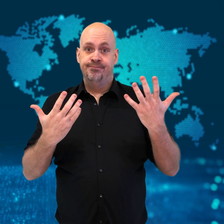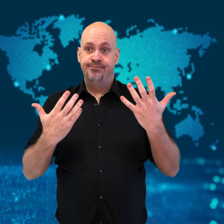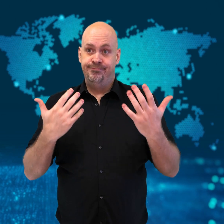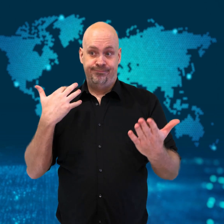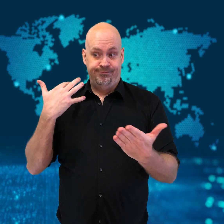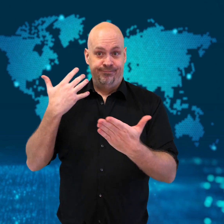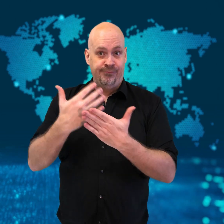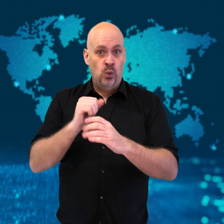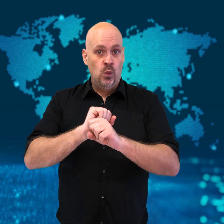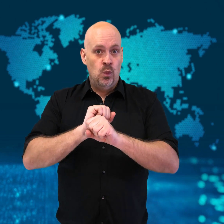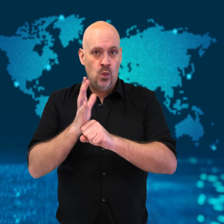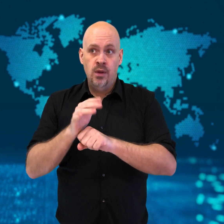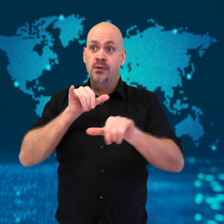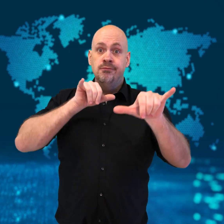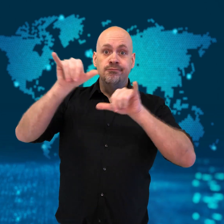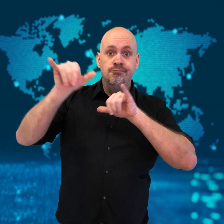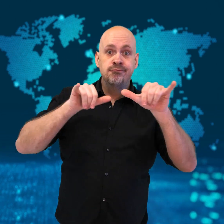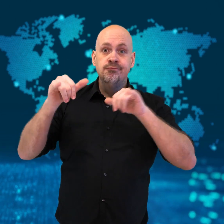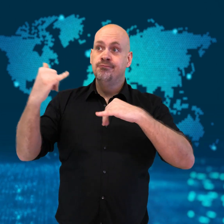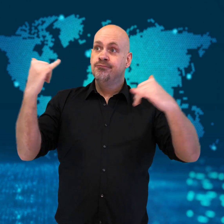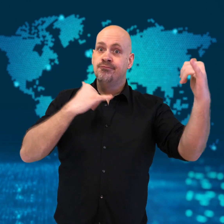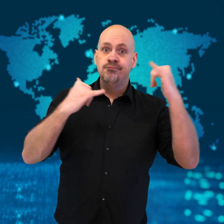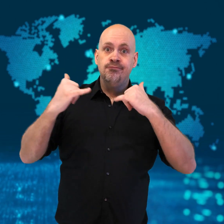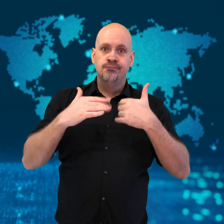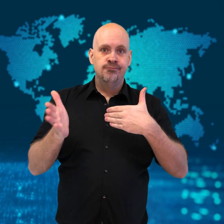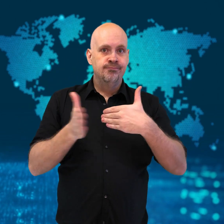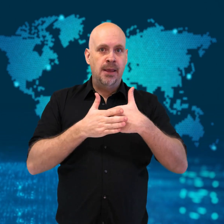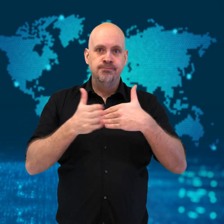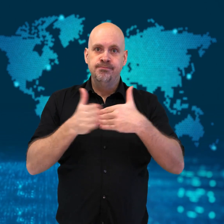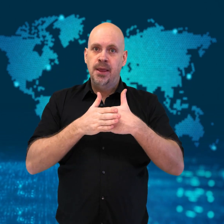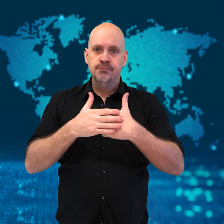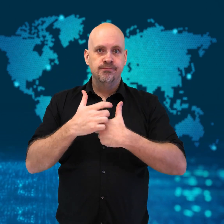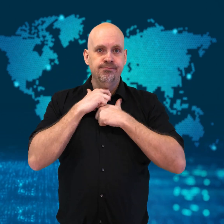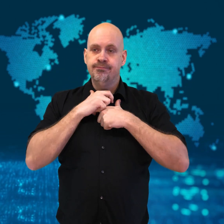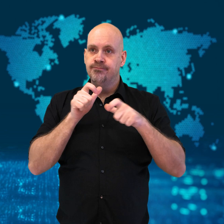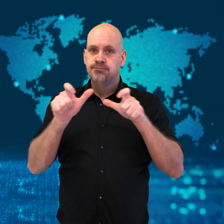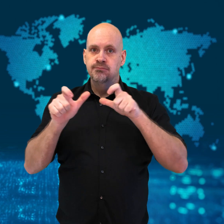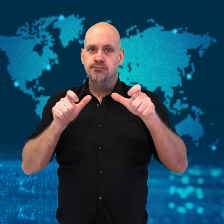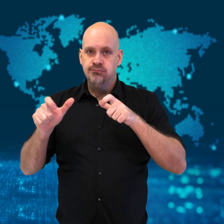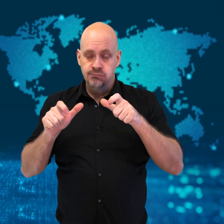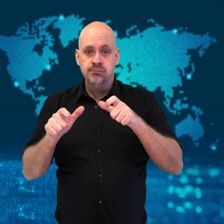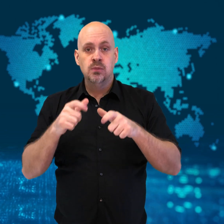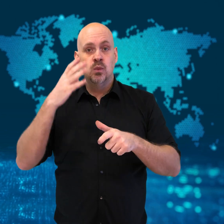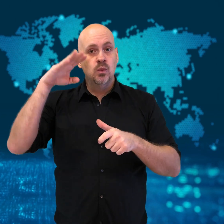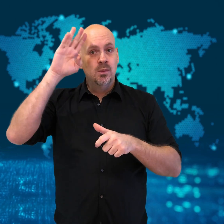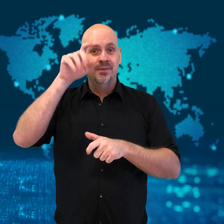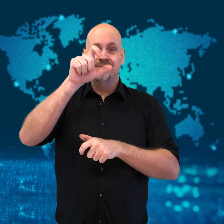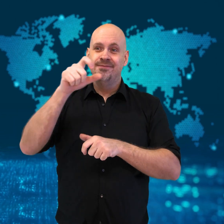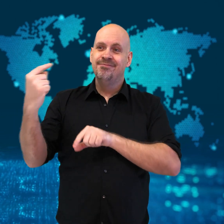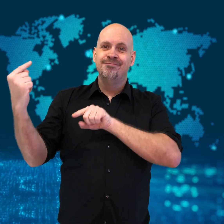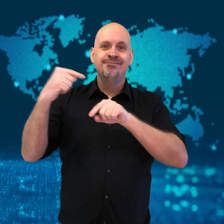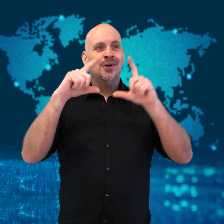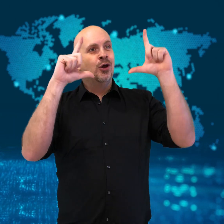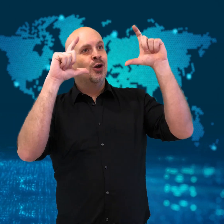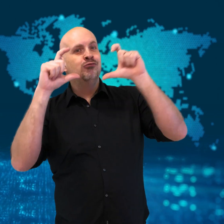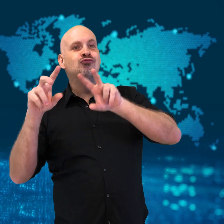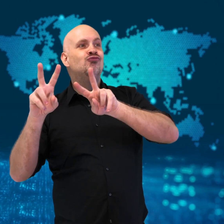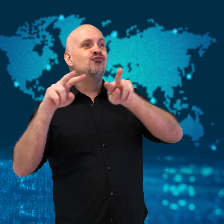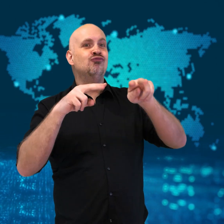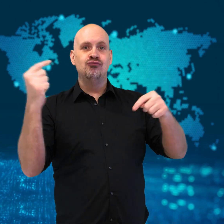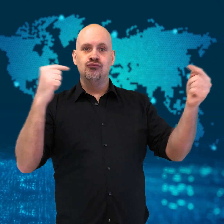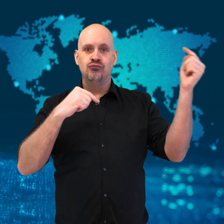Global travel restrictions have hurt the country’s tourism.